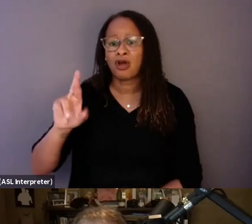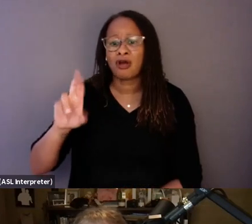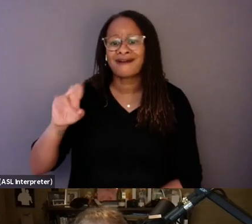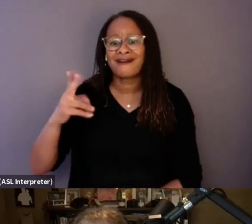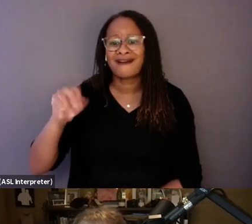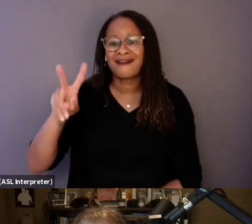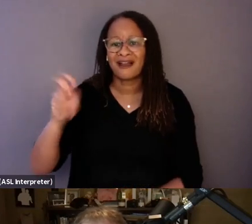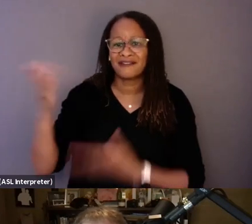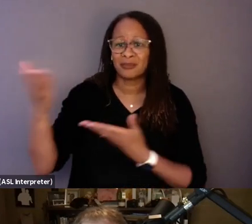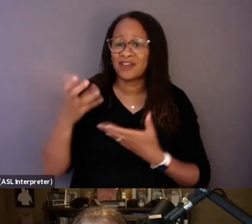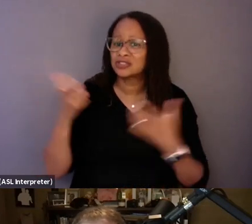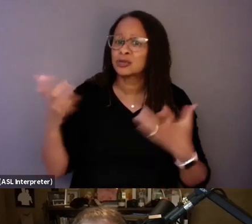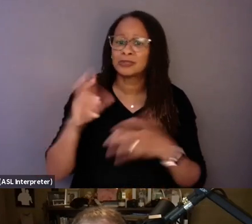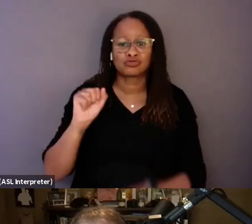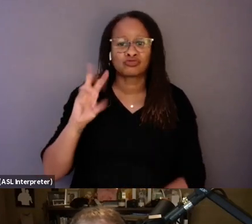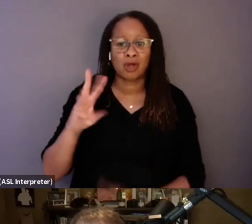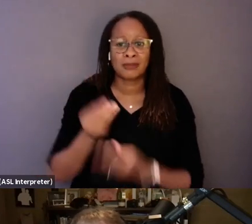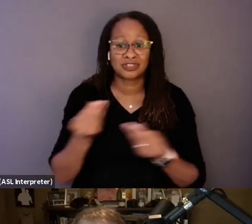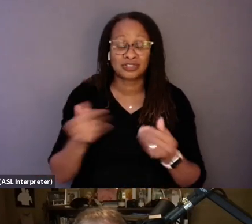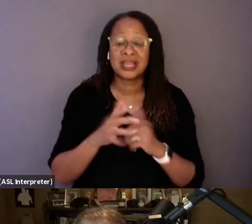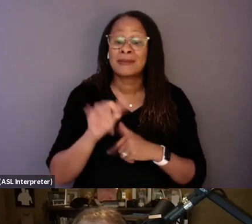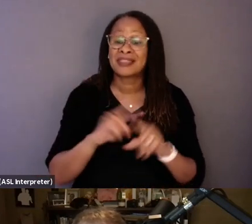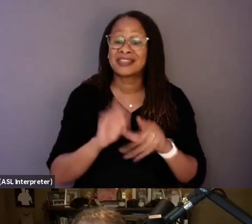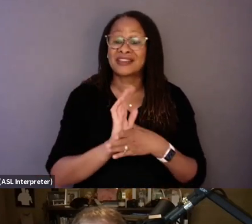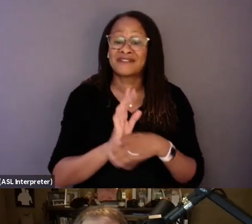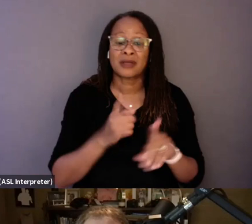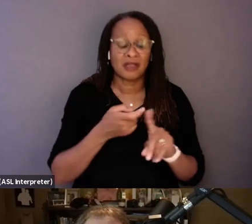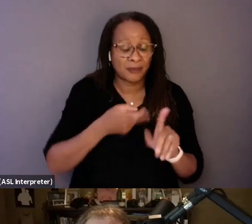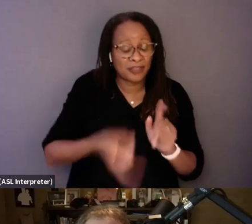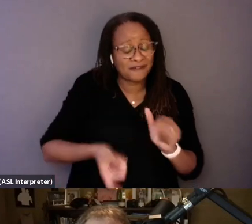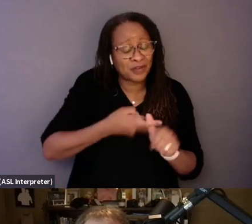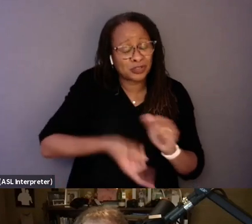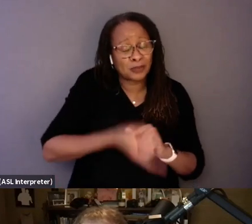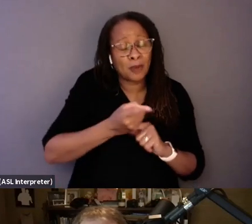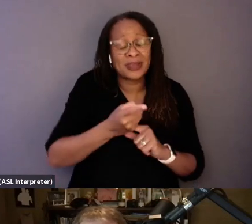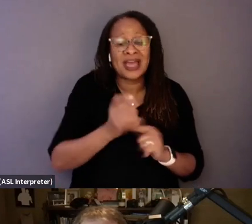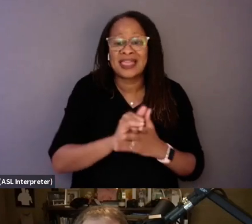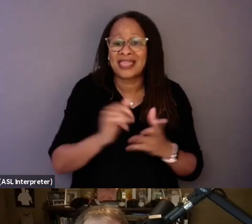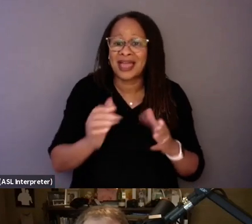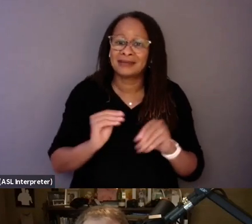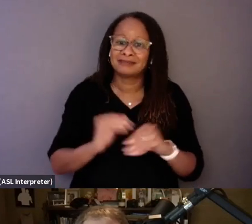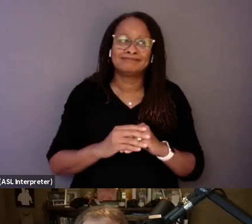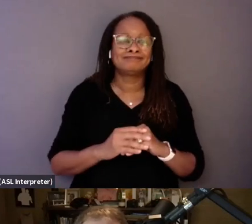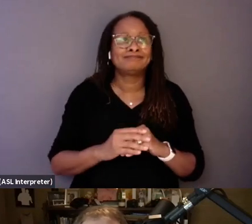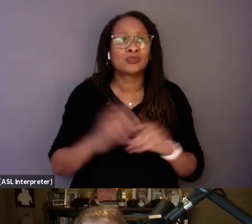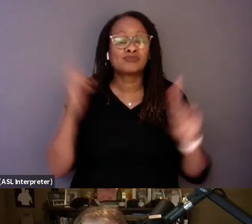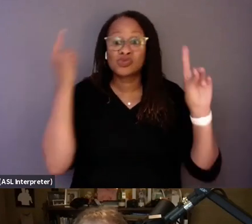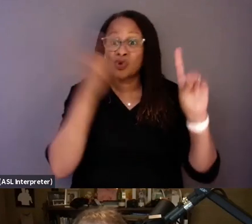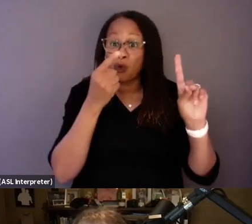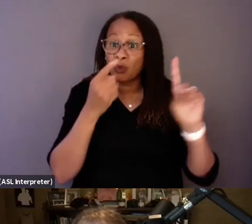of the raw materials, but this was a film from moment one that aspired to celebrate the life